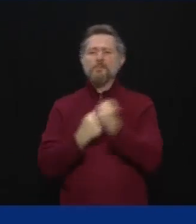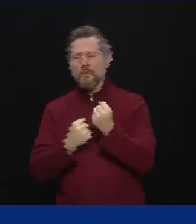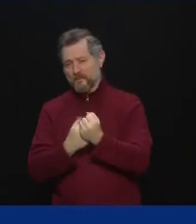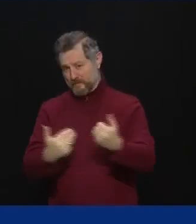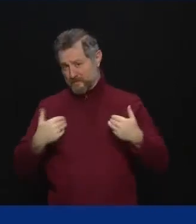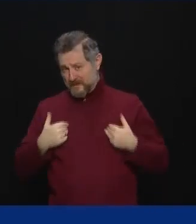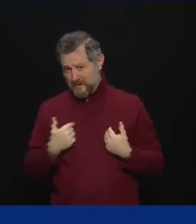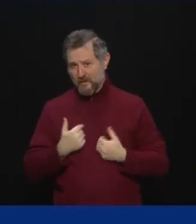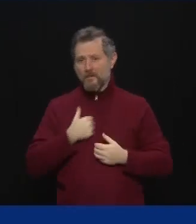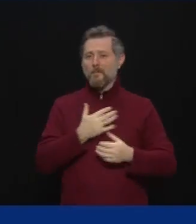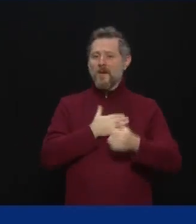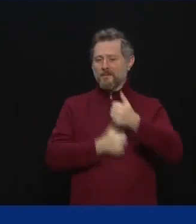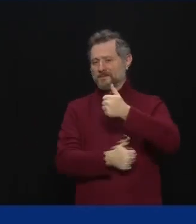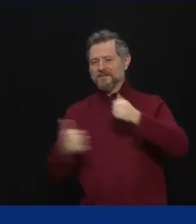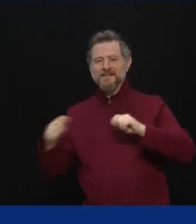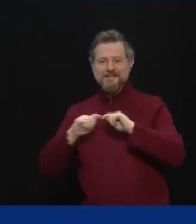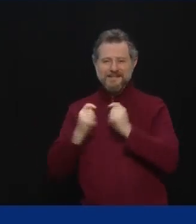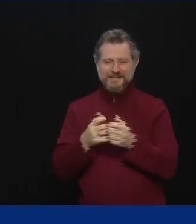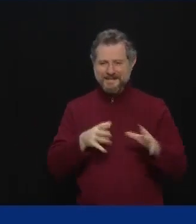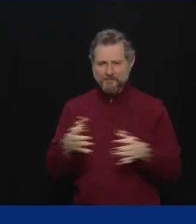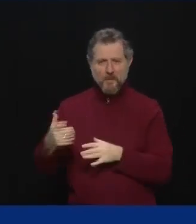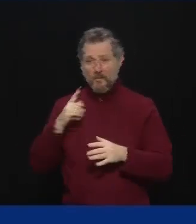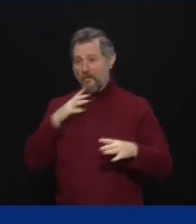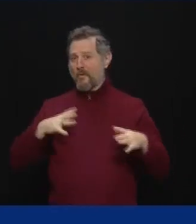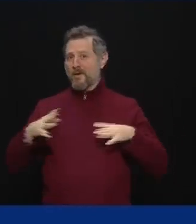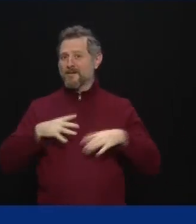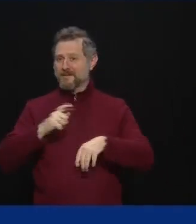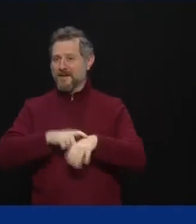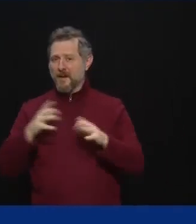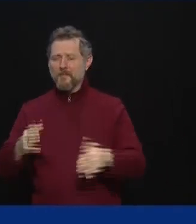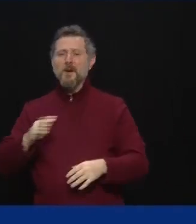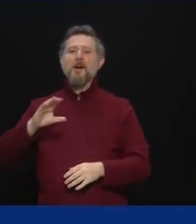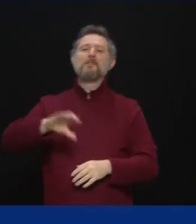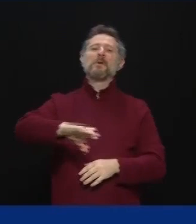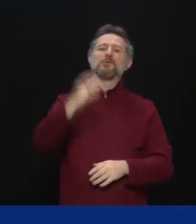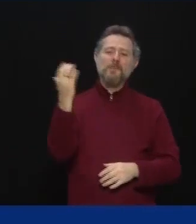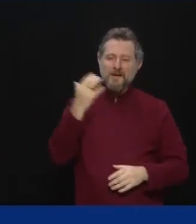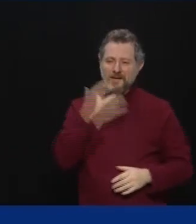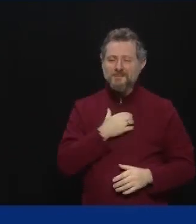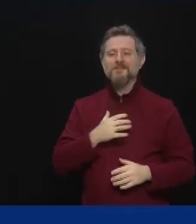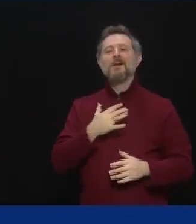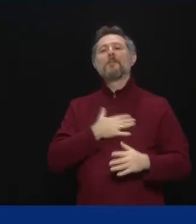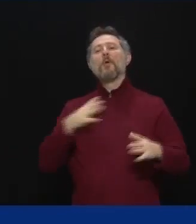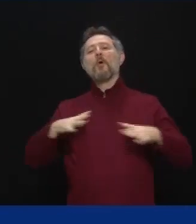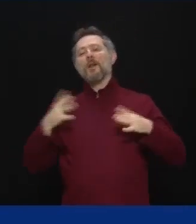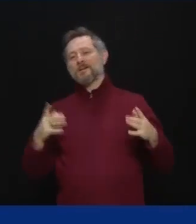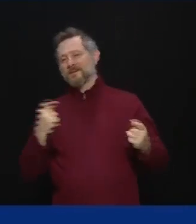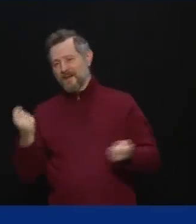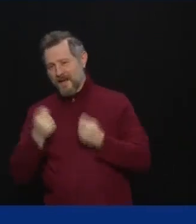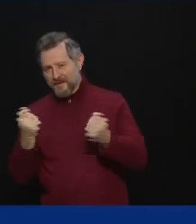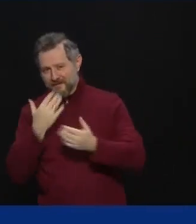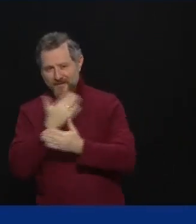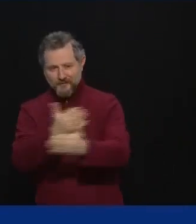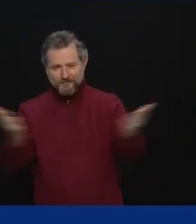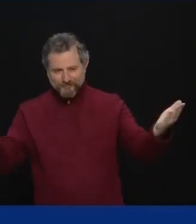NOR RESILIENT THAN EVER BEFORE AND I LOOK FORWARD TO MEETING ALL OF YOU LITERALLY IN A COUPLE